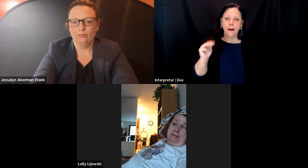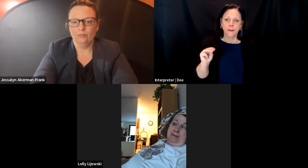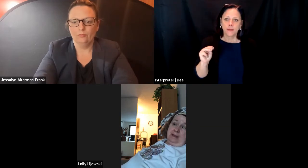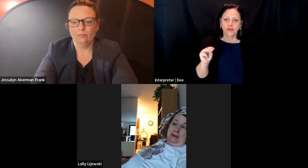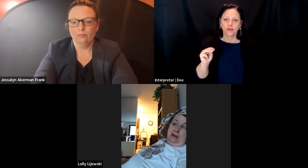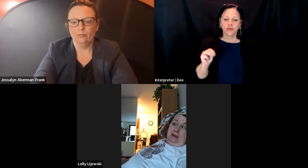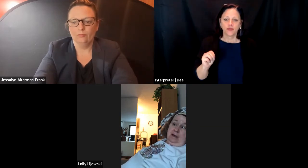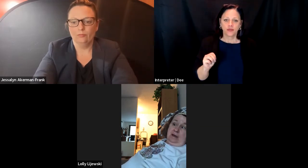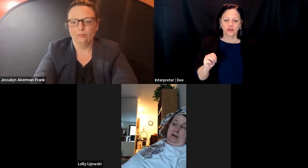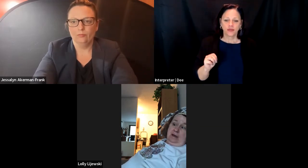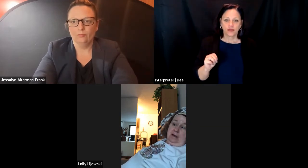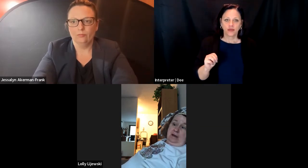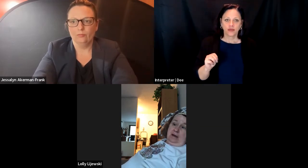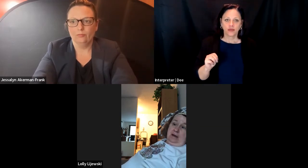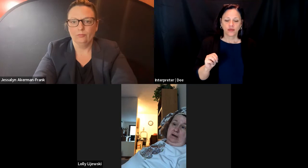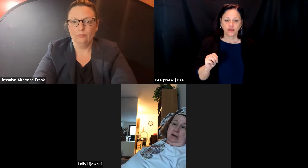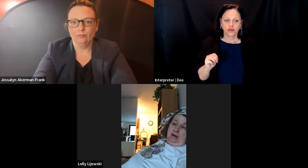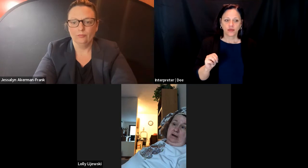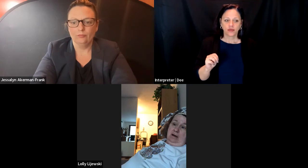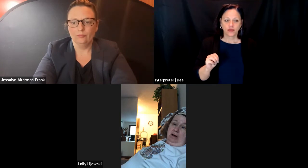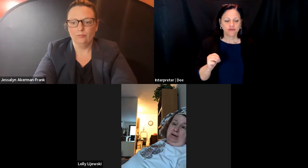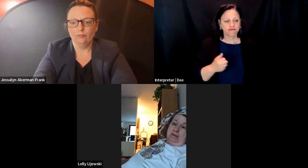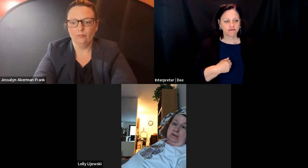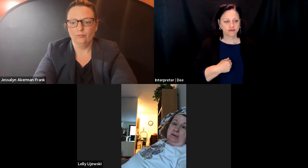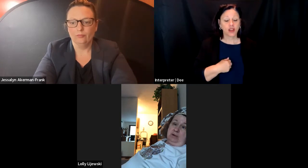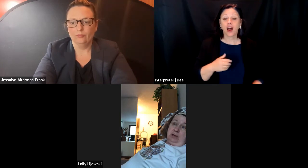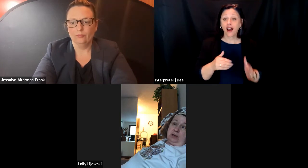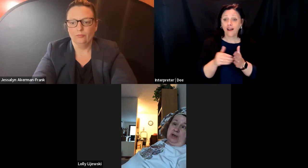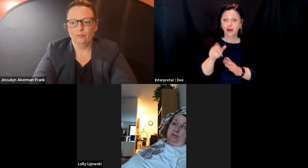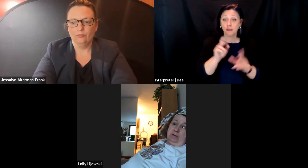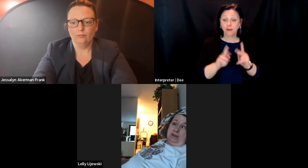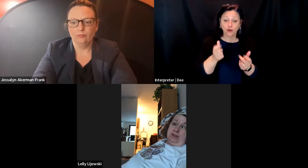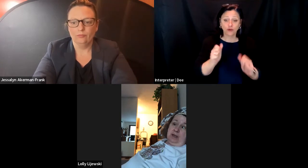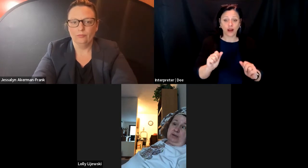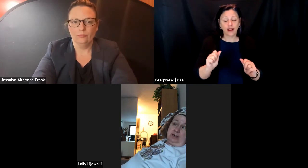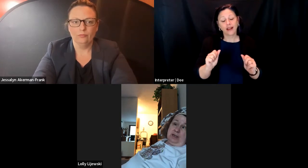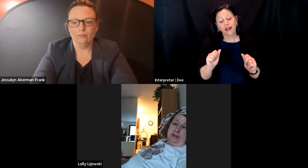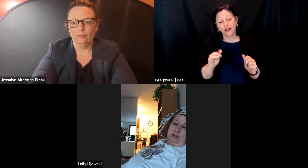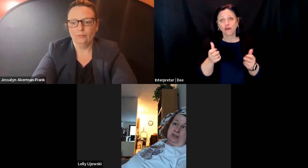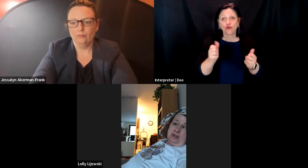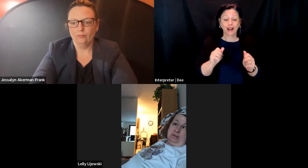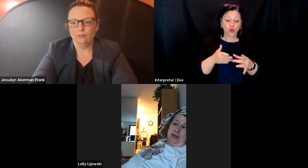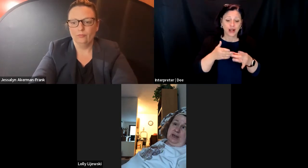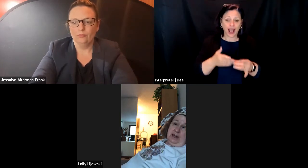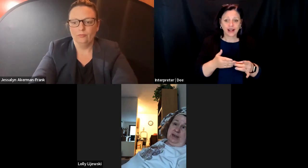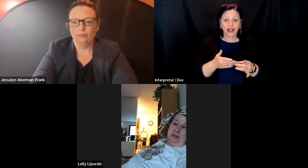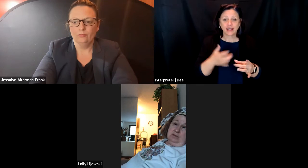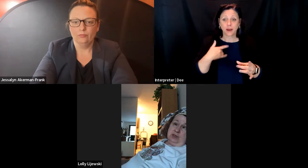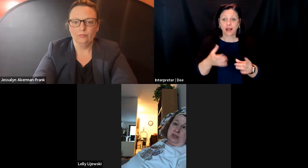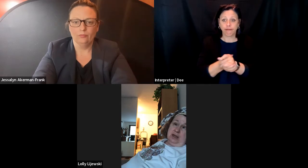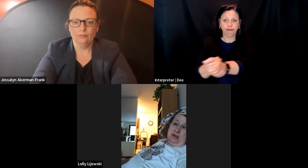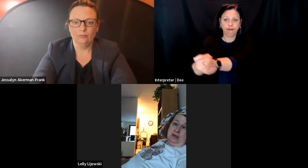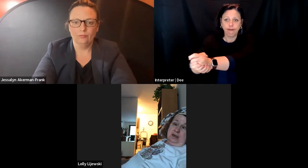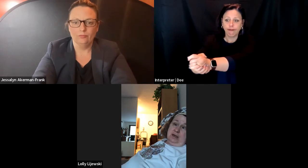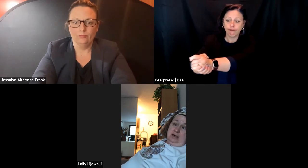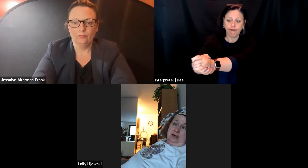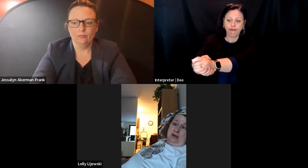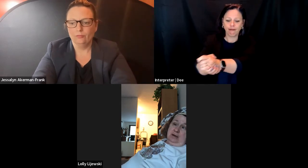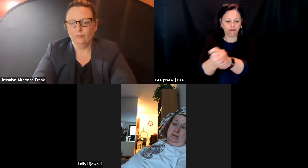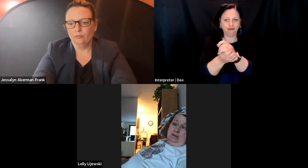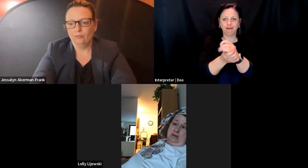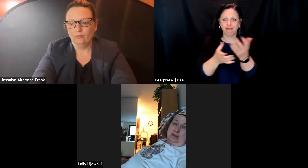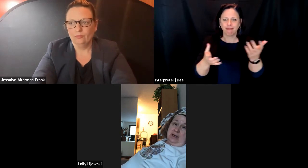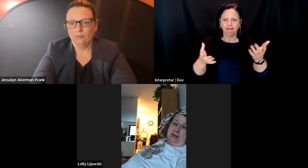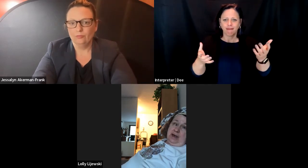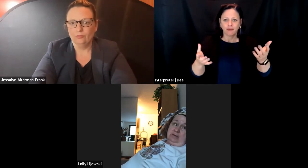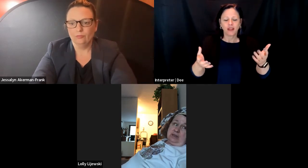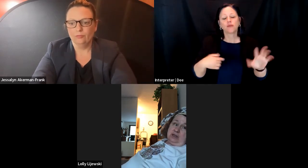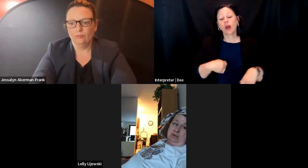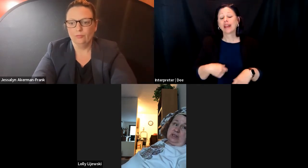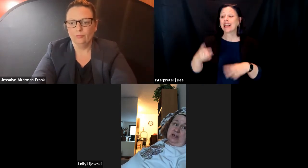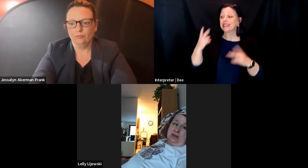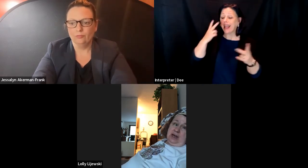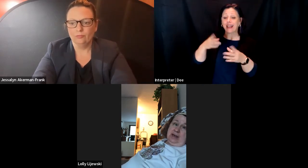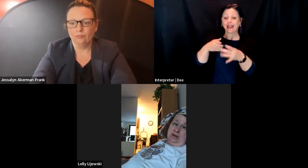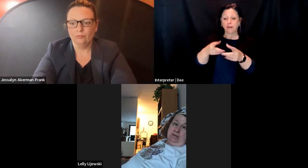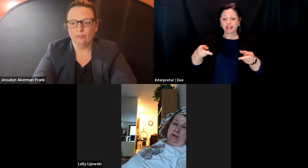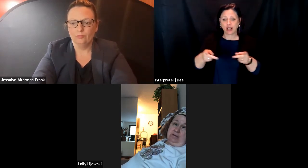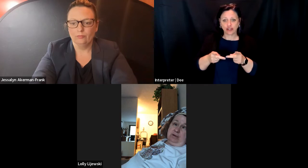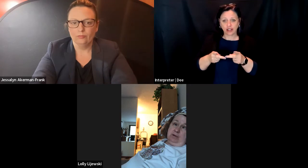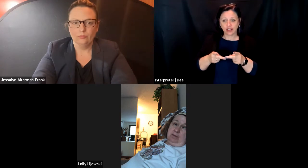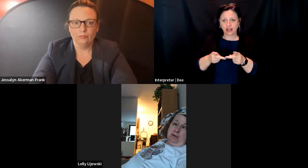If that's appropriate for the situation.